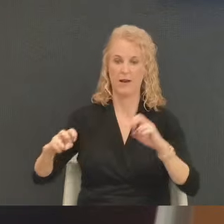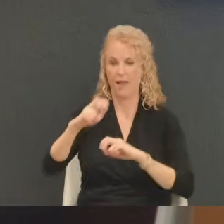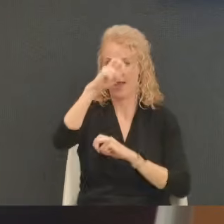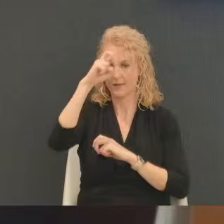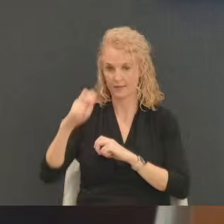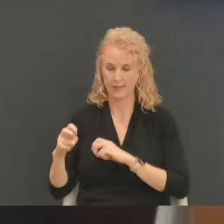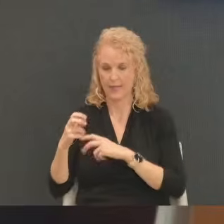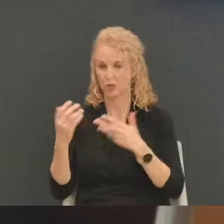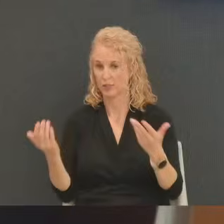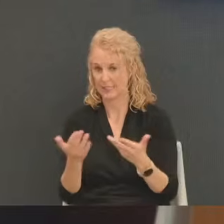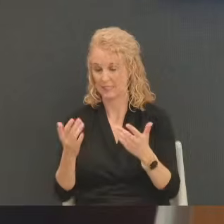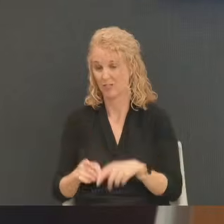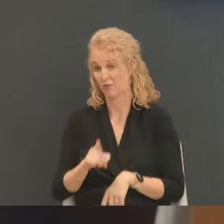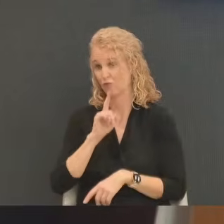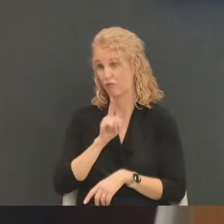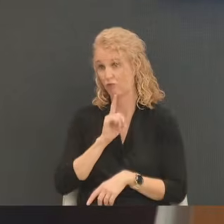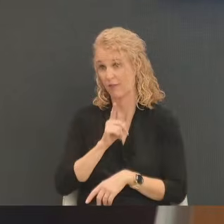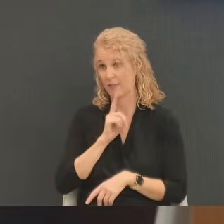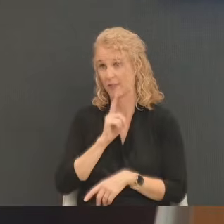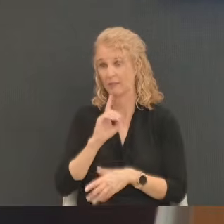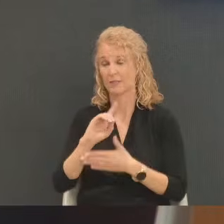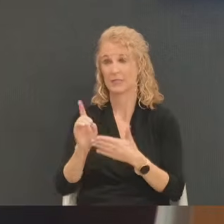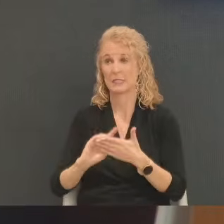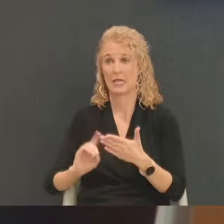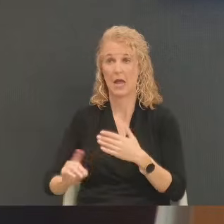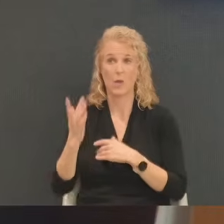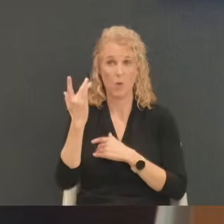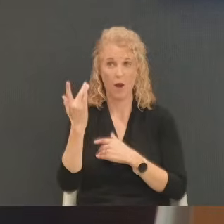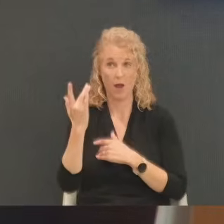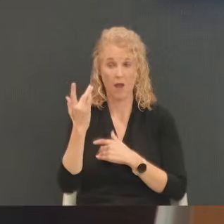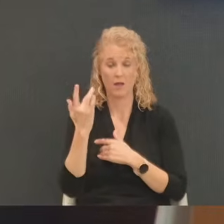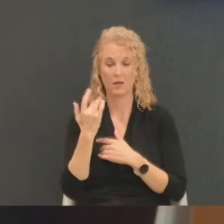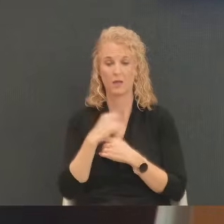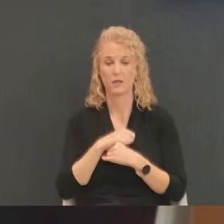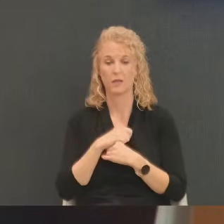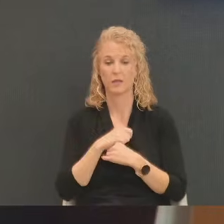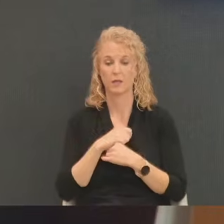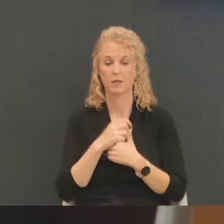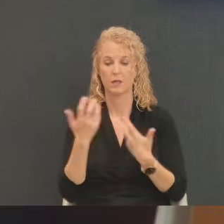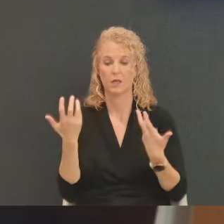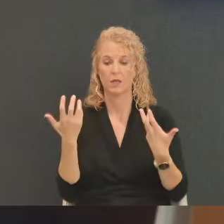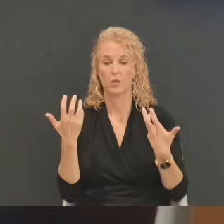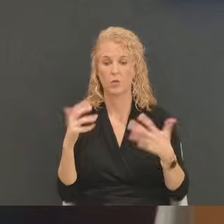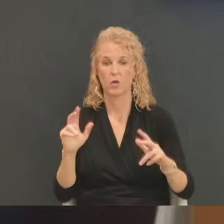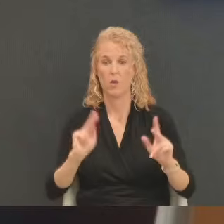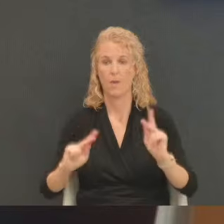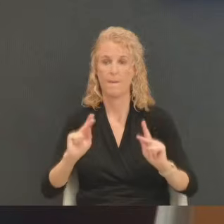and essentially they're they're designed to eliminate the need for people to travel up